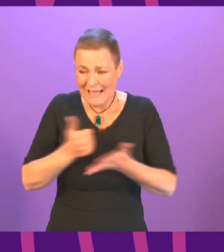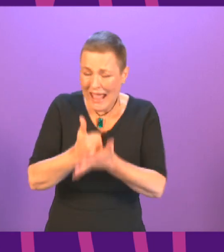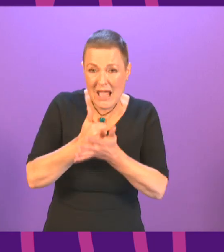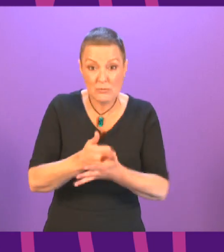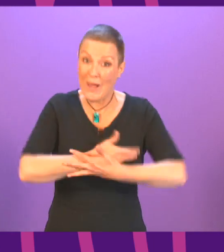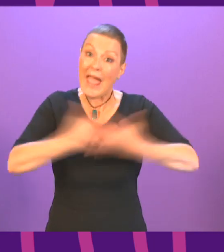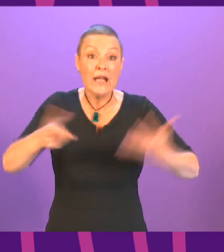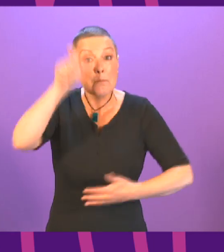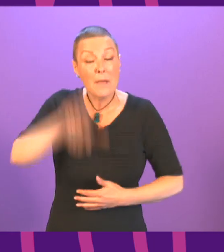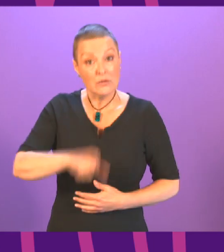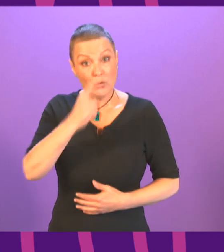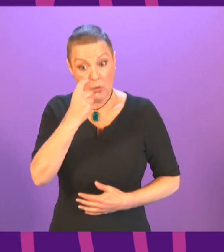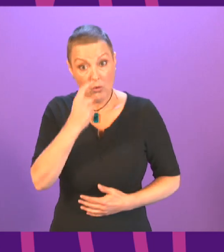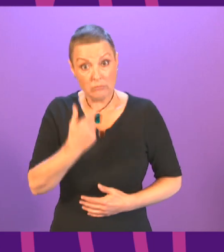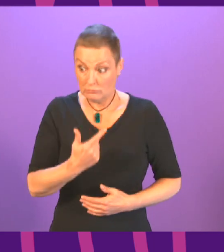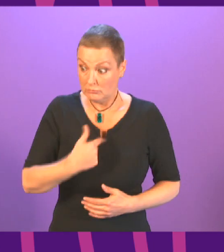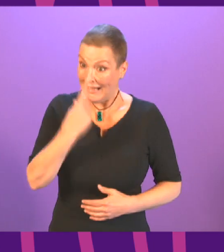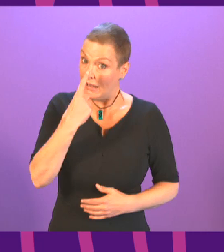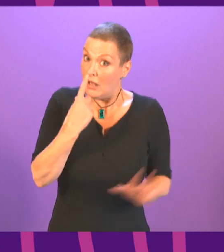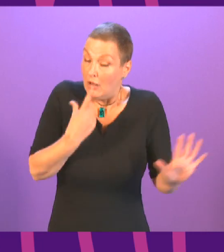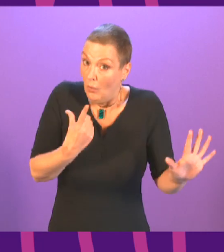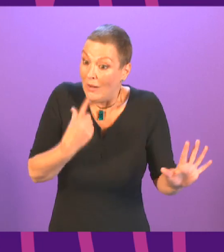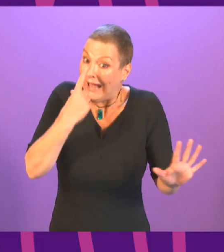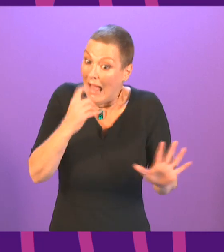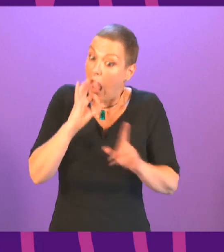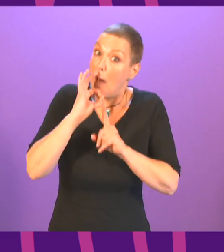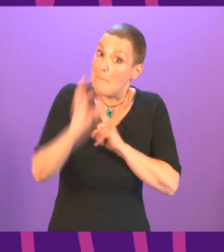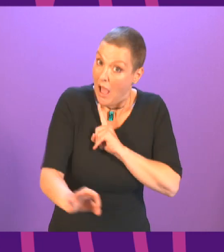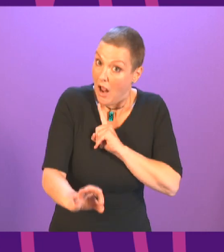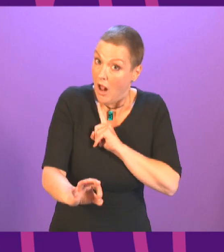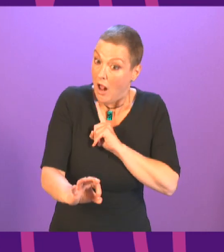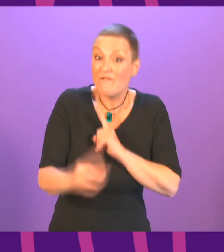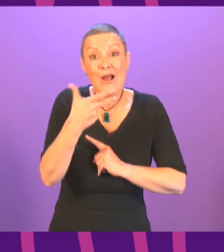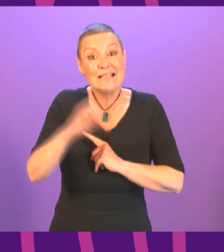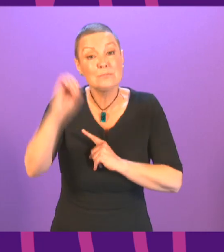everybody who is eligible for furlough—on the terms on which I hope that it is now being